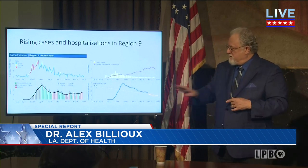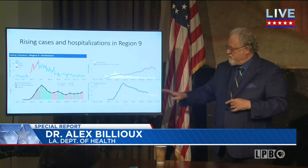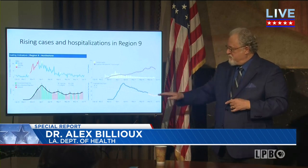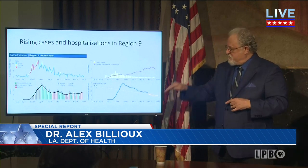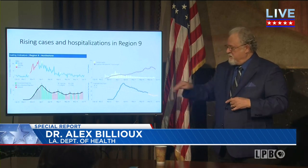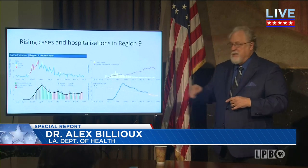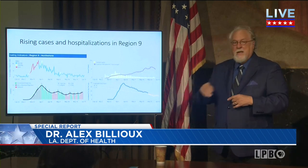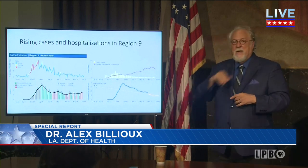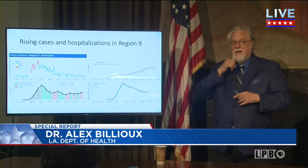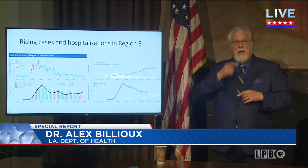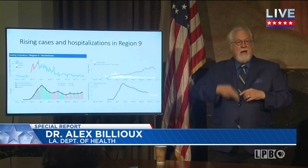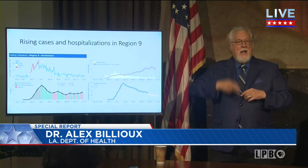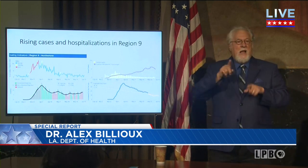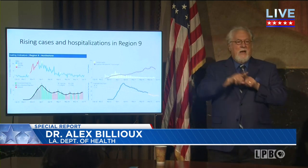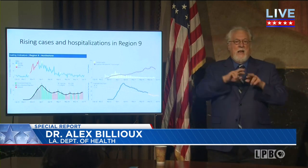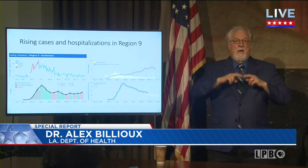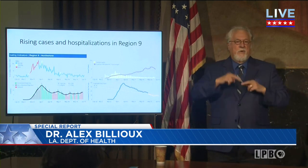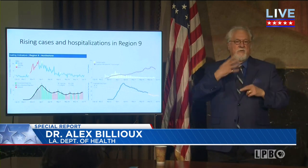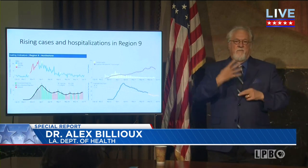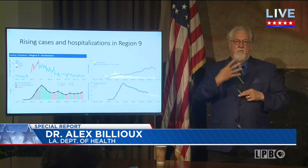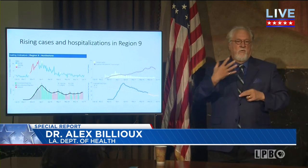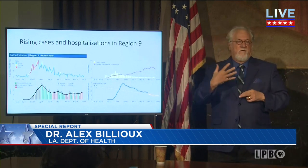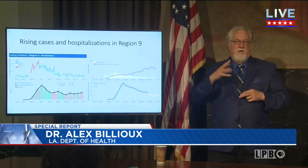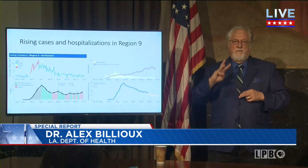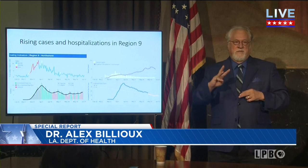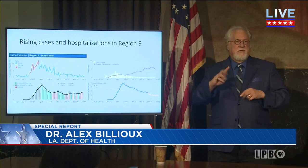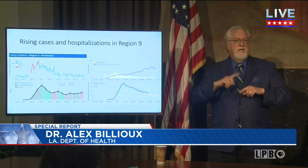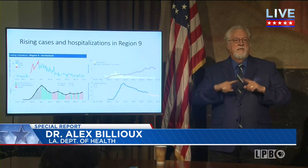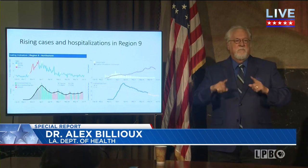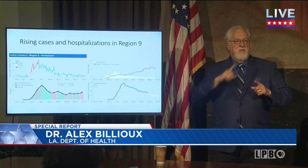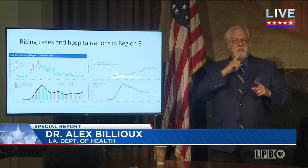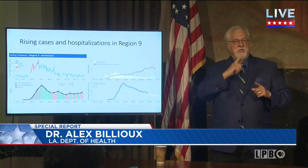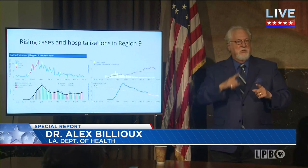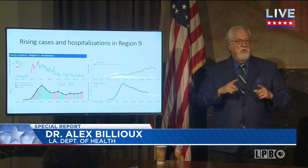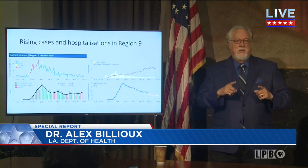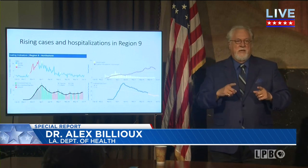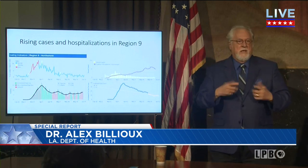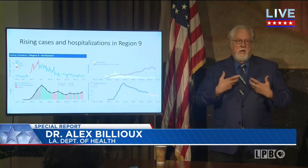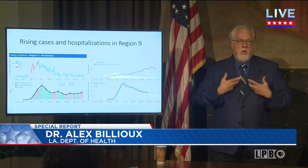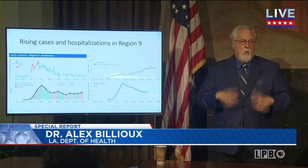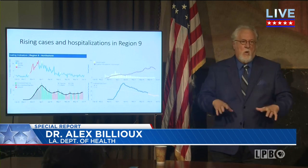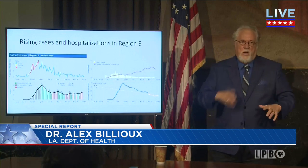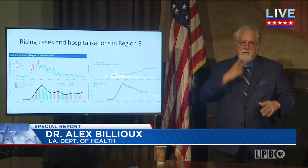SLIGHT UPTICK IN CASES IN THE LAST WEEK. HOSPITALIZATIONS ON THE DOWN TREND.